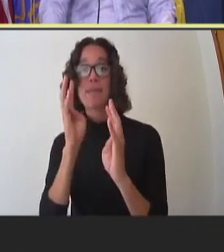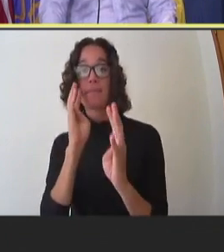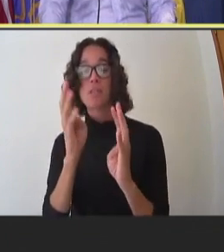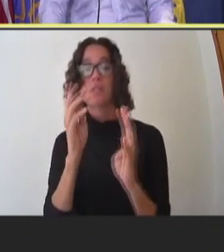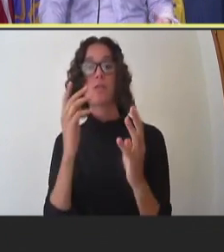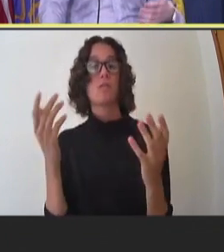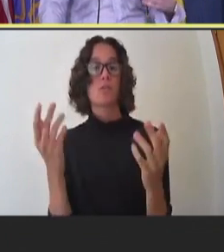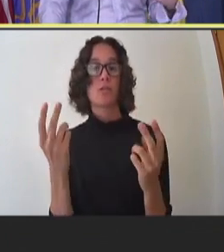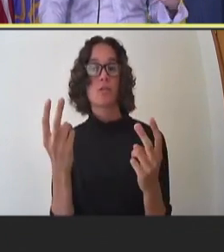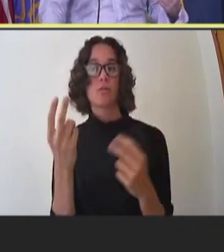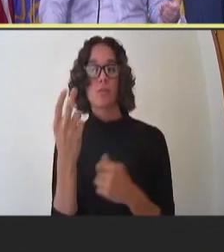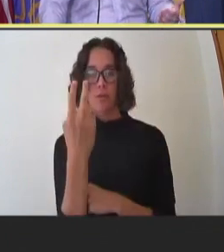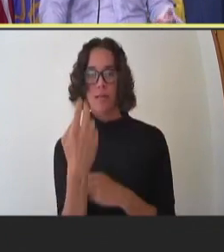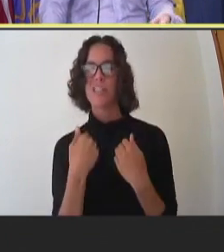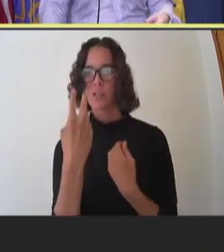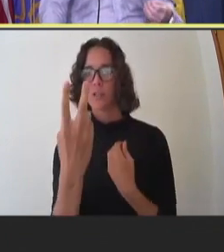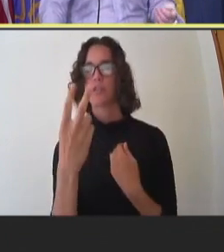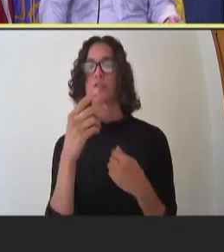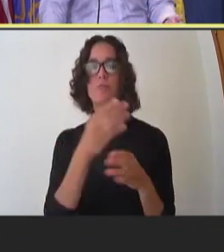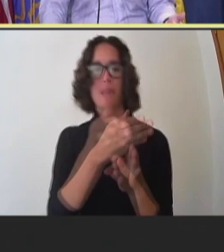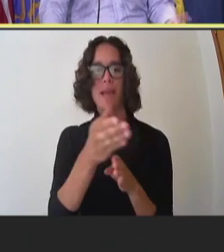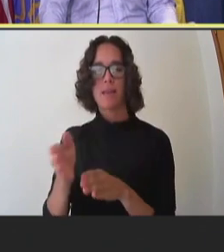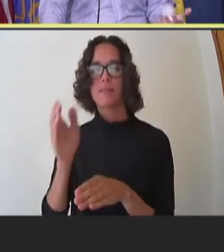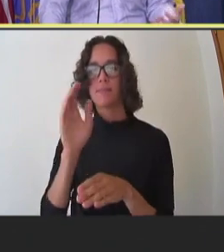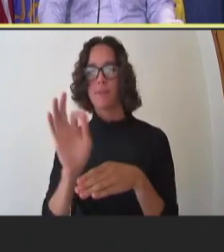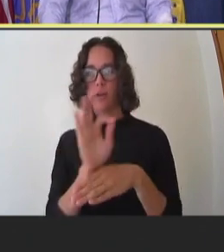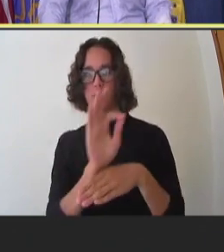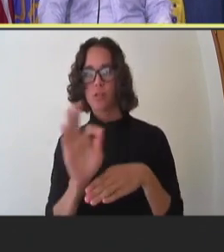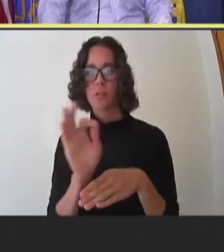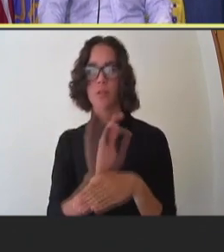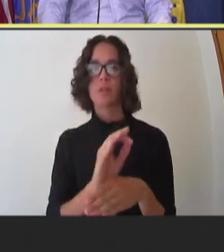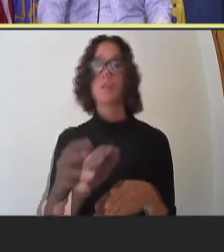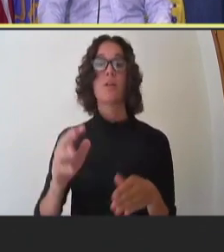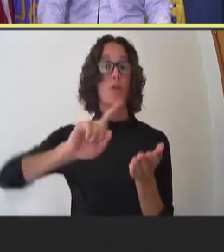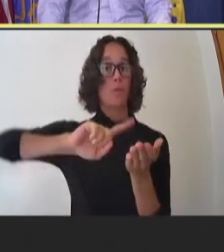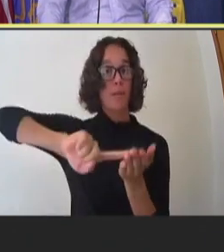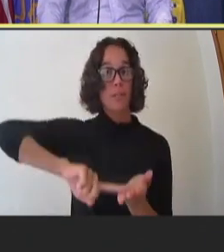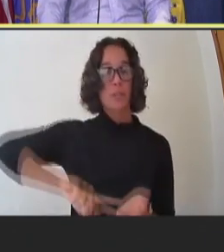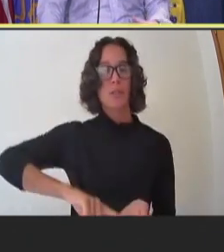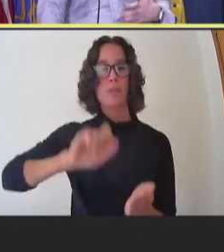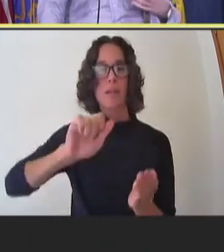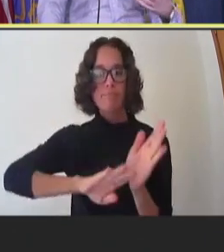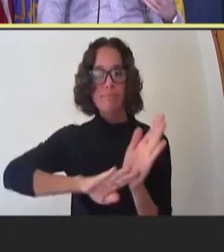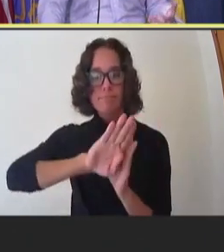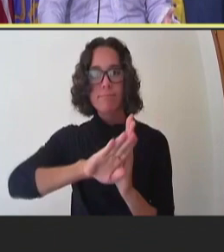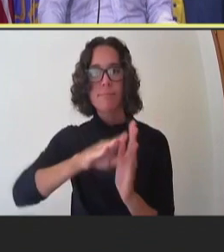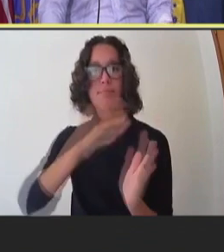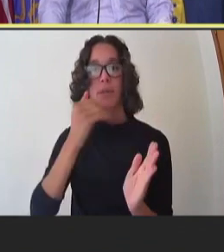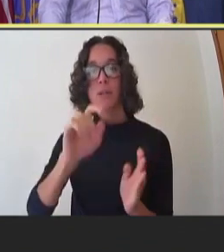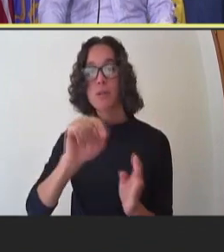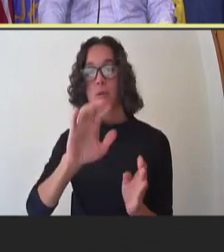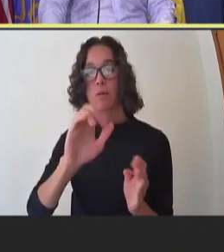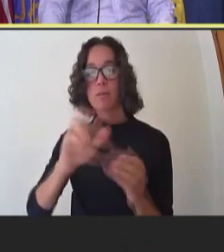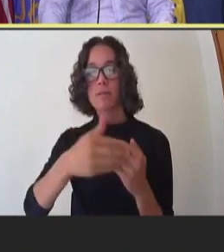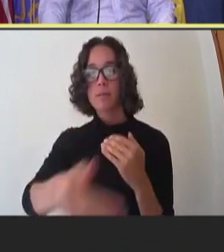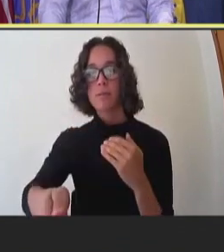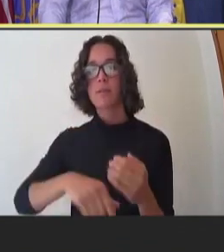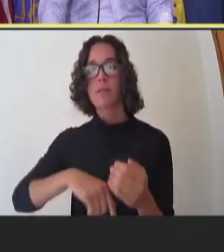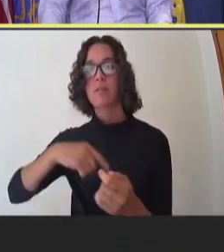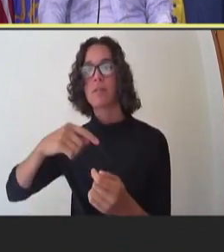this is where we try to work on better data or better analytical tools to invest in the future, as well as providing some wraparound support services on the technology side,